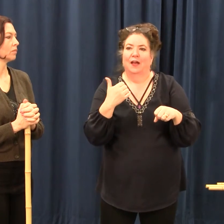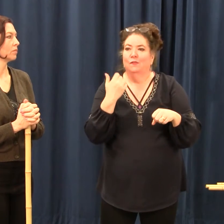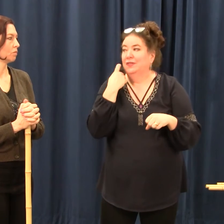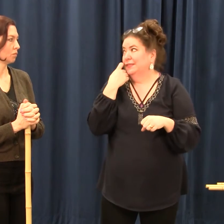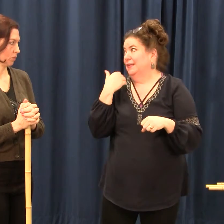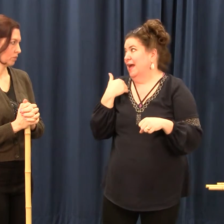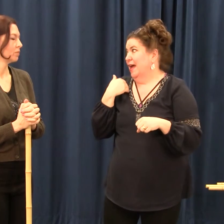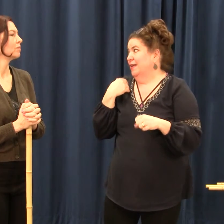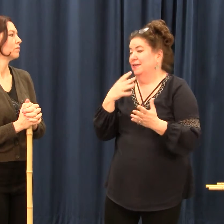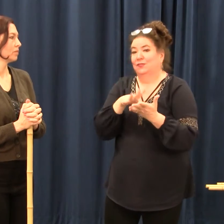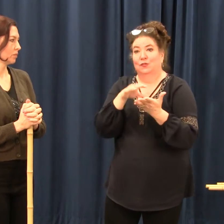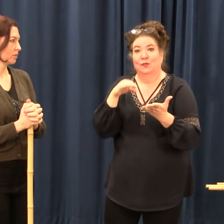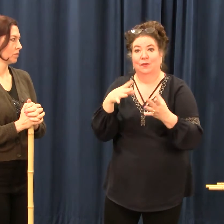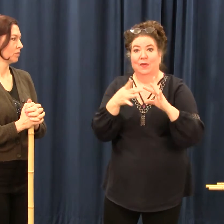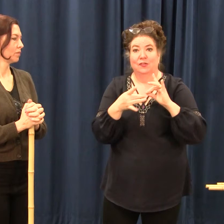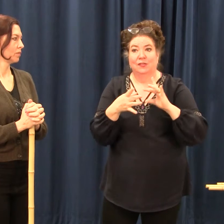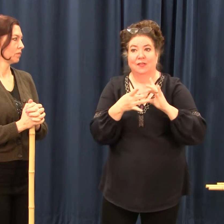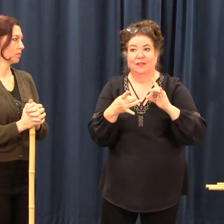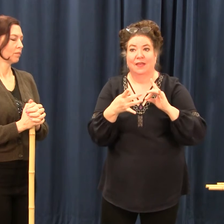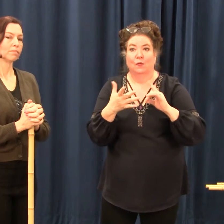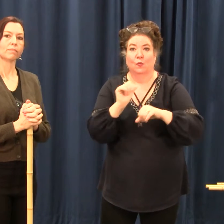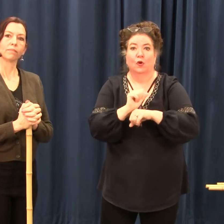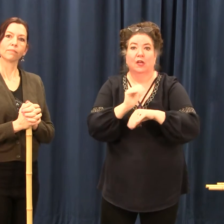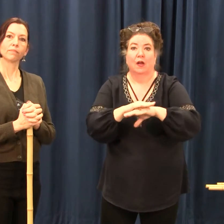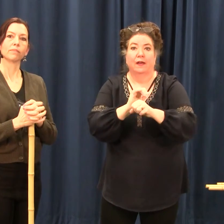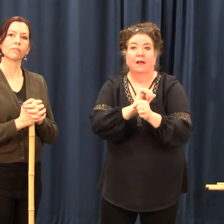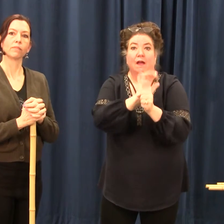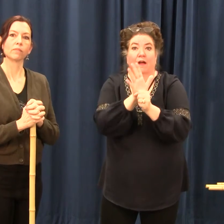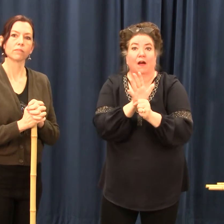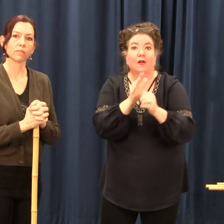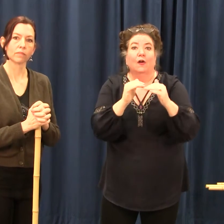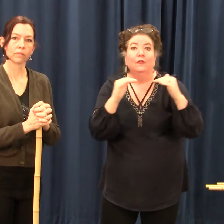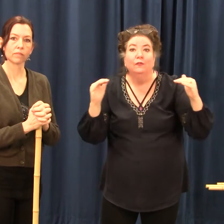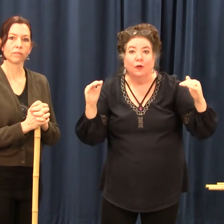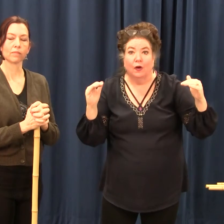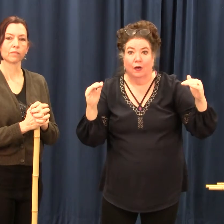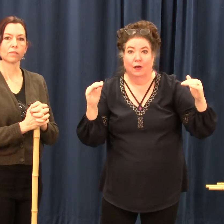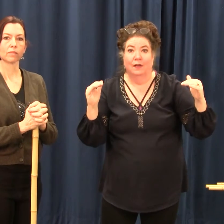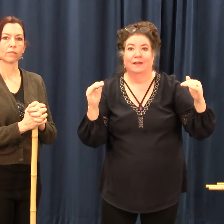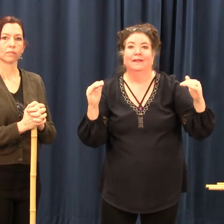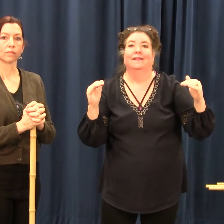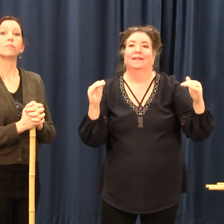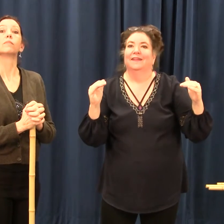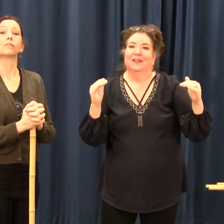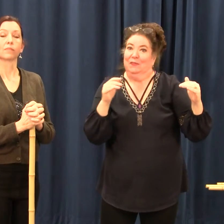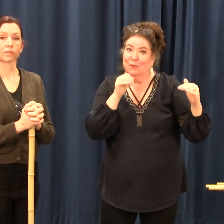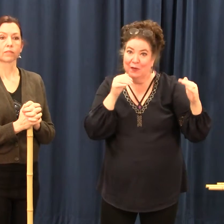I recently had a student mention that they were working on a Covid hospital floor. They weren't